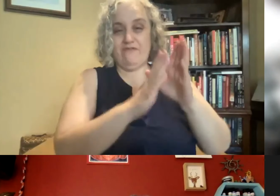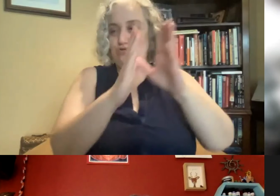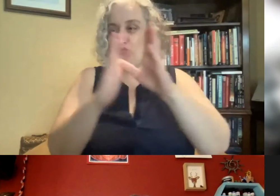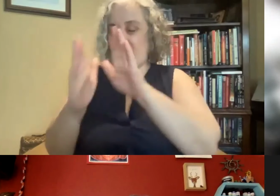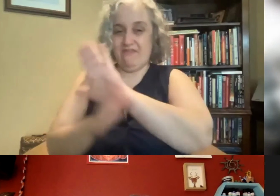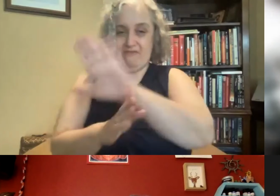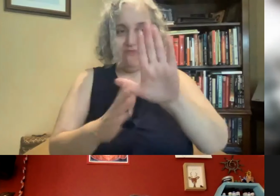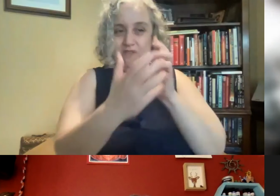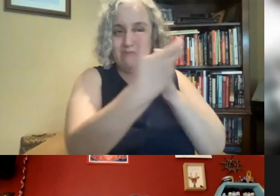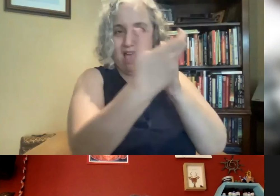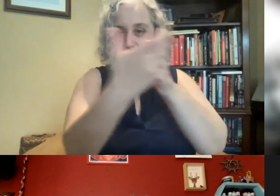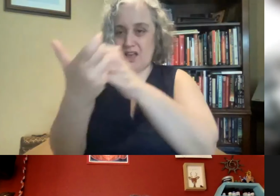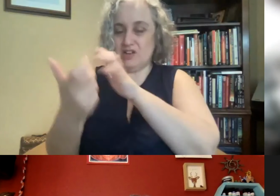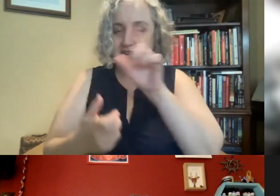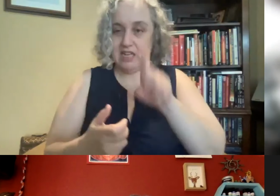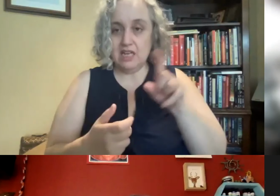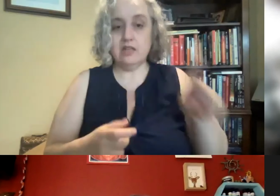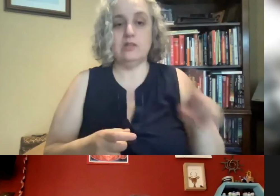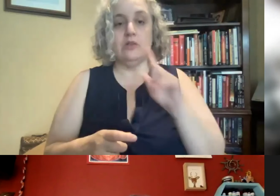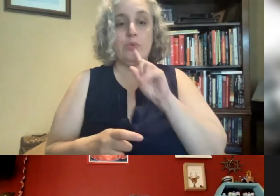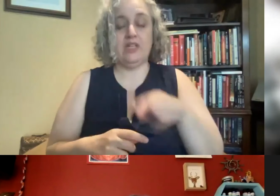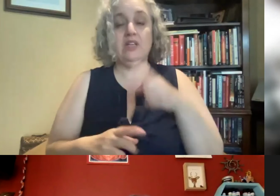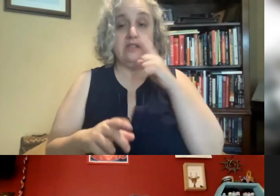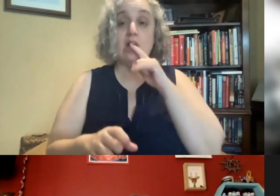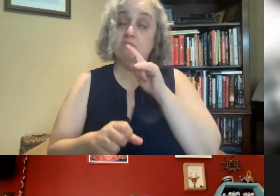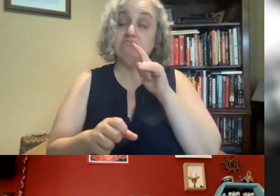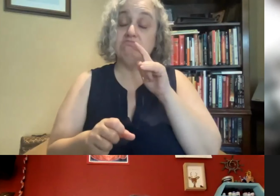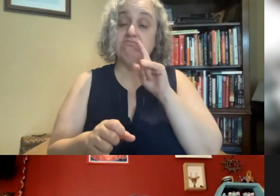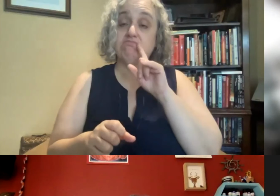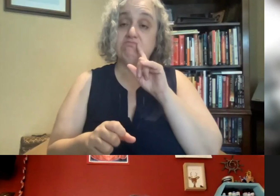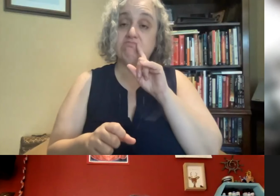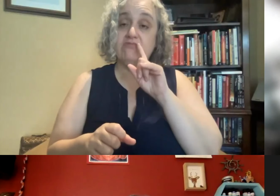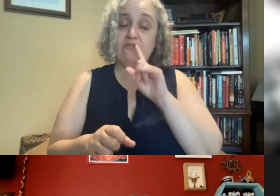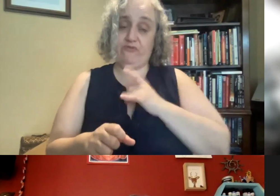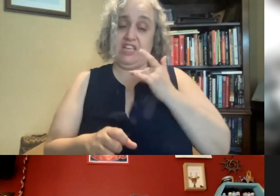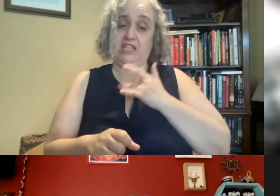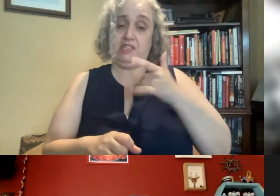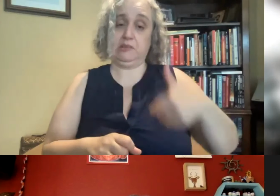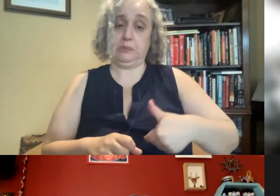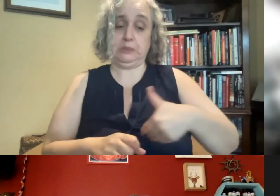promise and we've been working on and Wendy has as well,